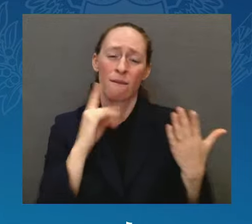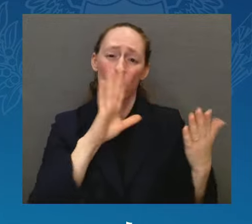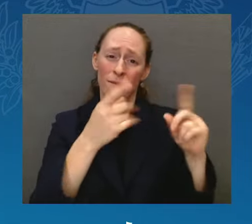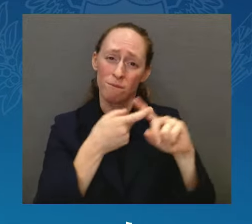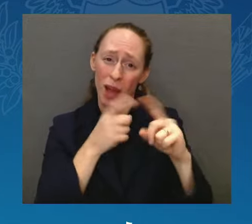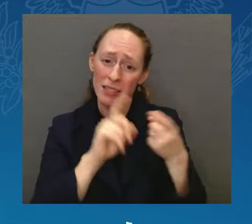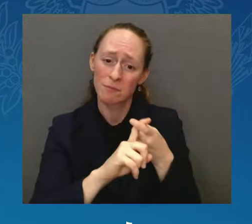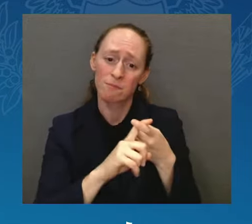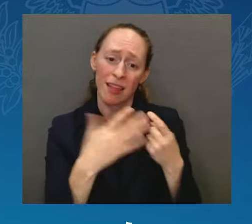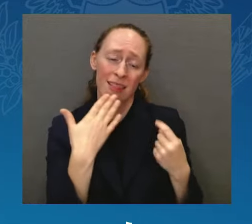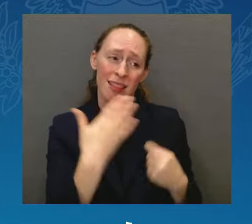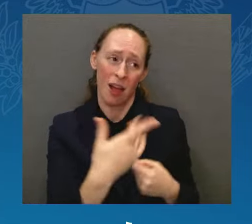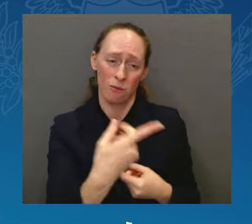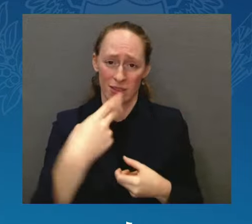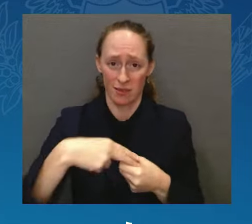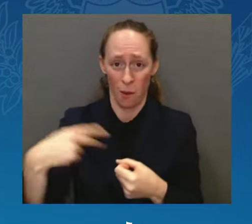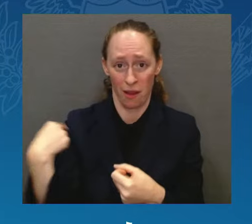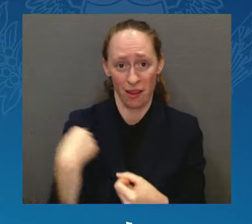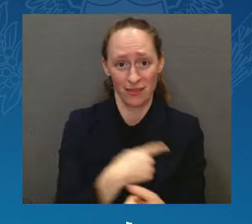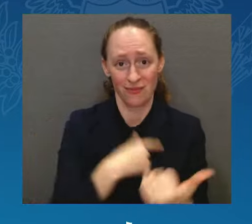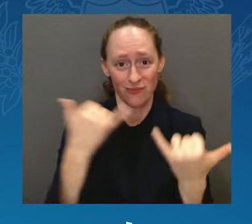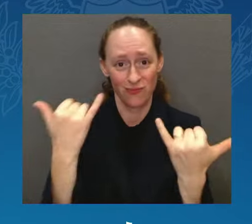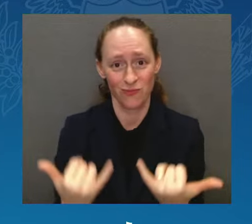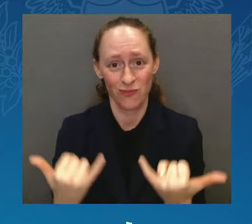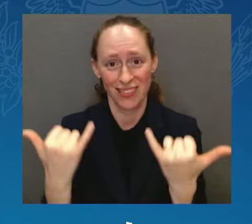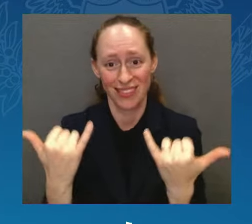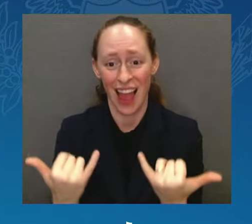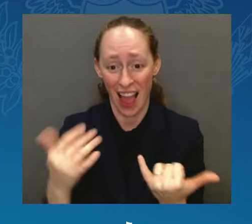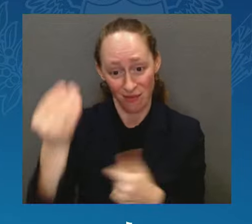So it's always an honor just to share a stage with Kamala.